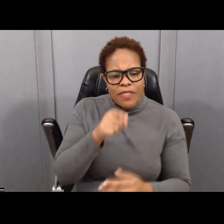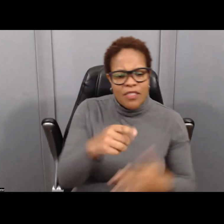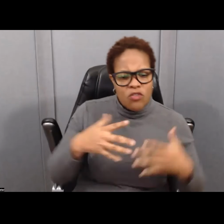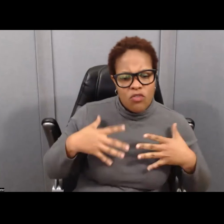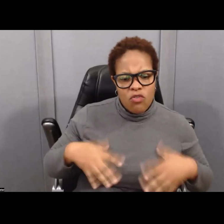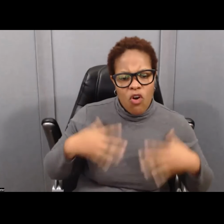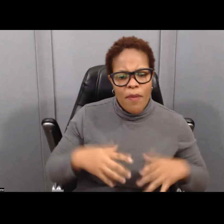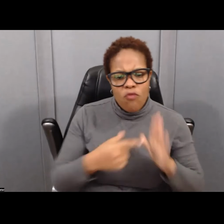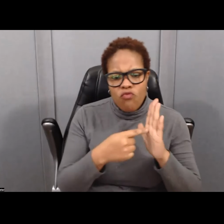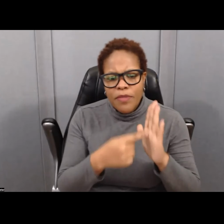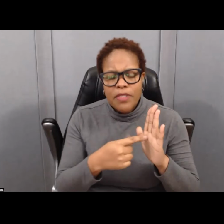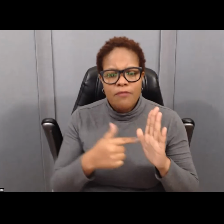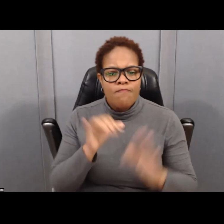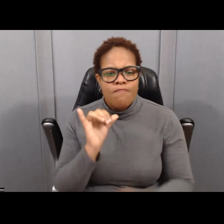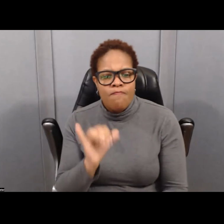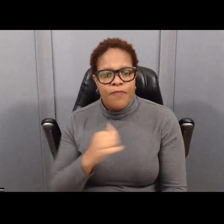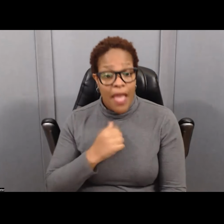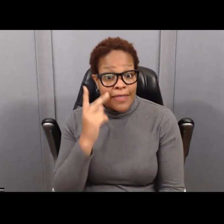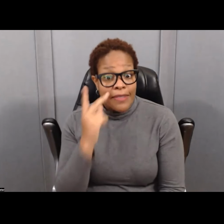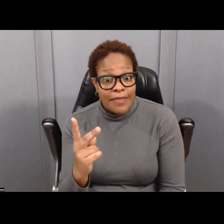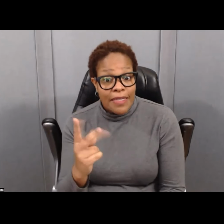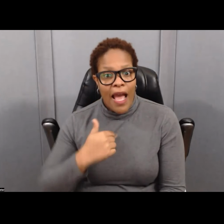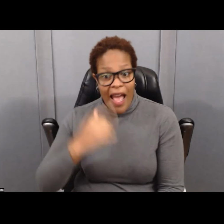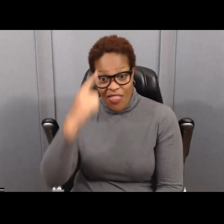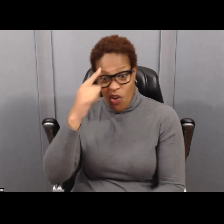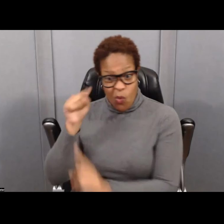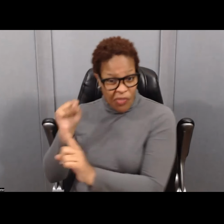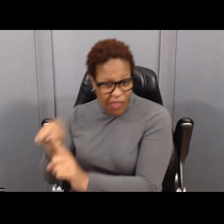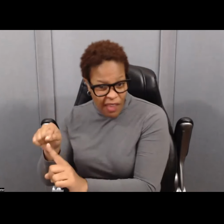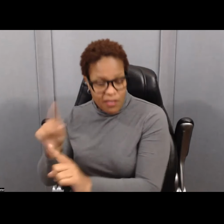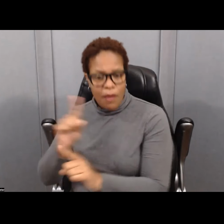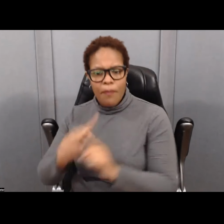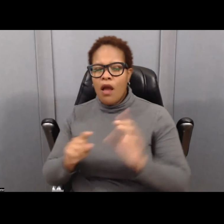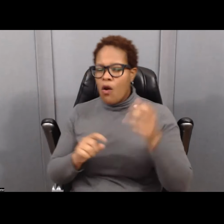I see it, I thought it was X, Y, and Z, but let me do the research and find out